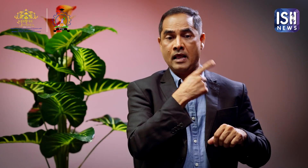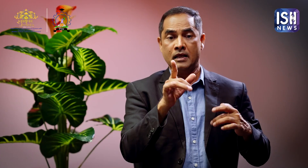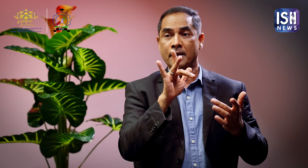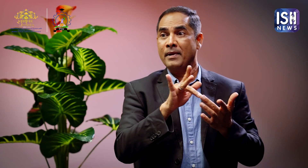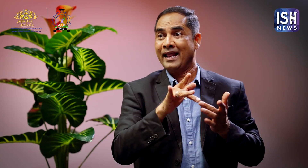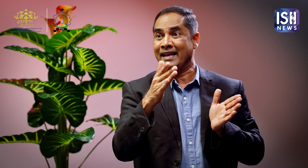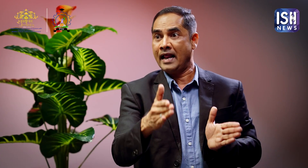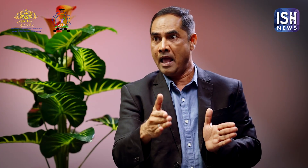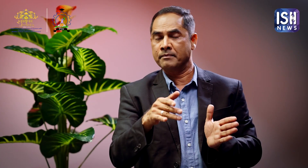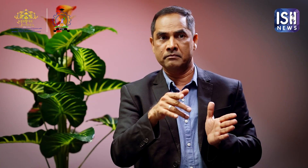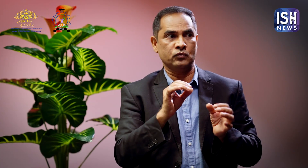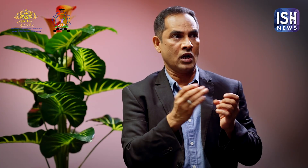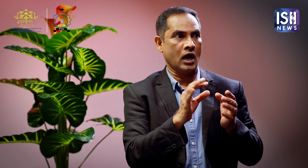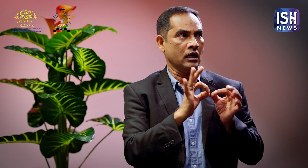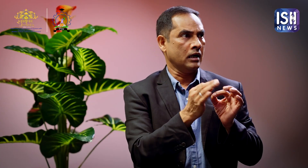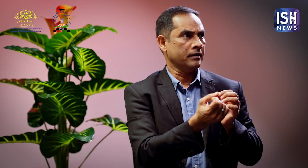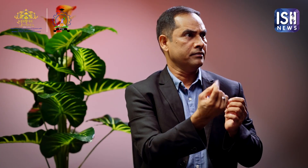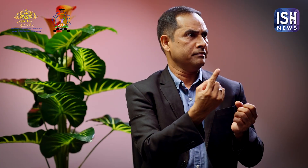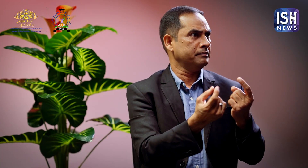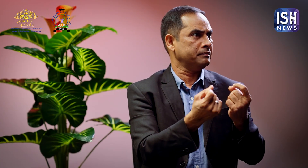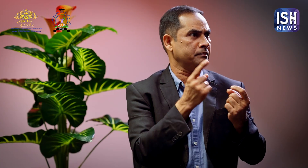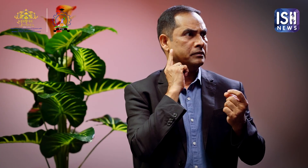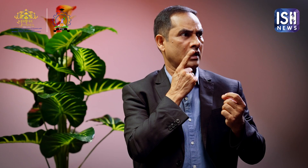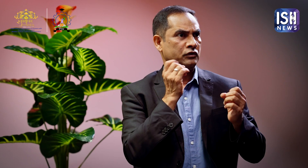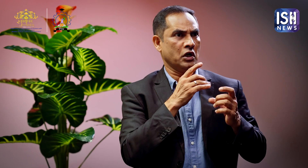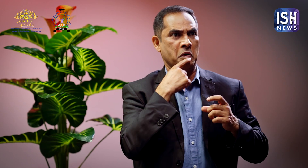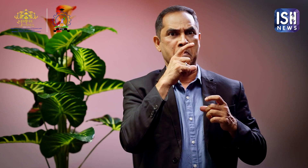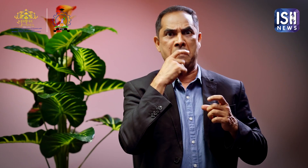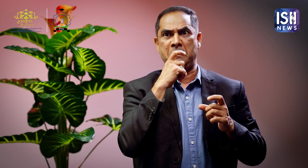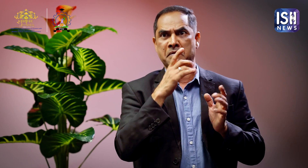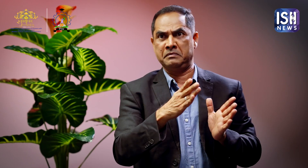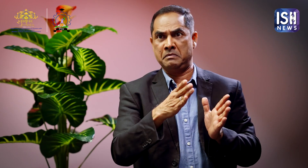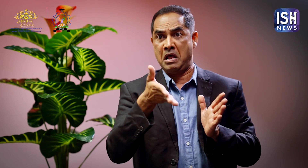In the middle generation, interpreters began to appear because the Deaf community started demanding accessibility.